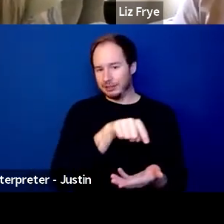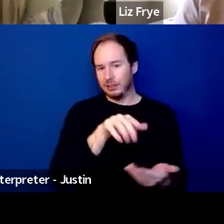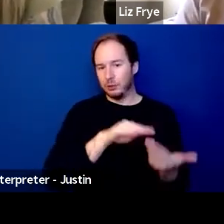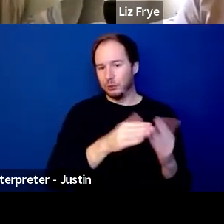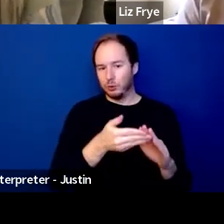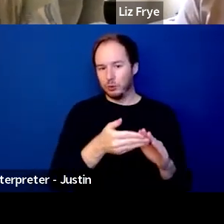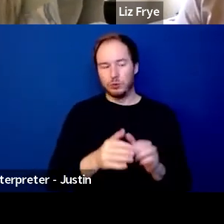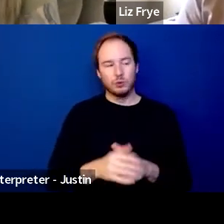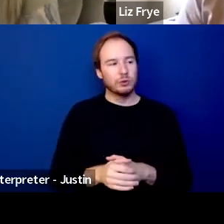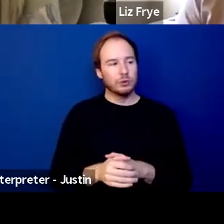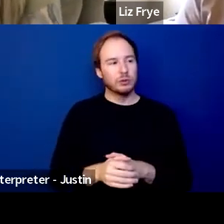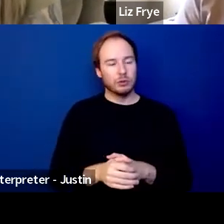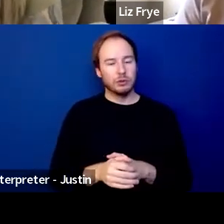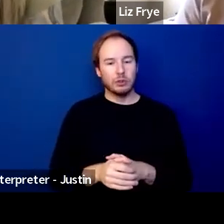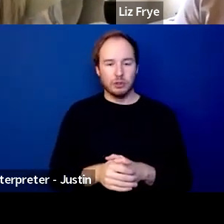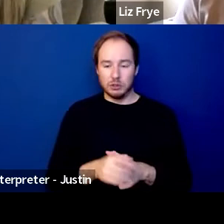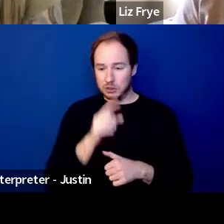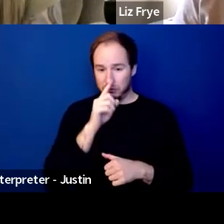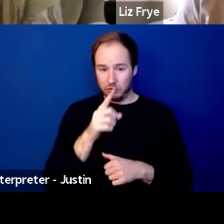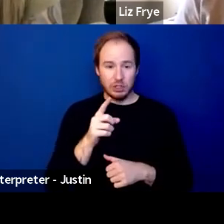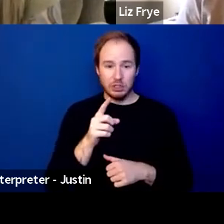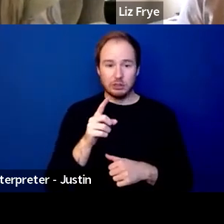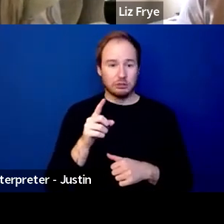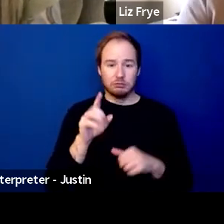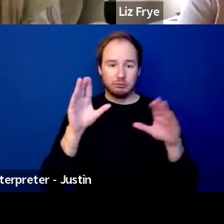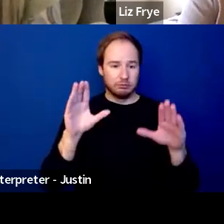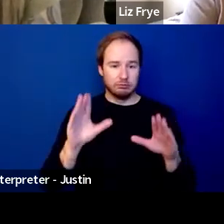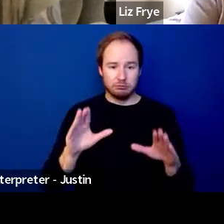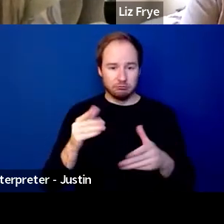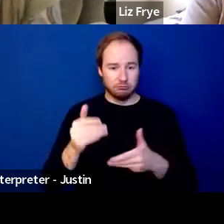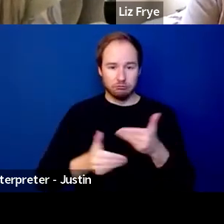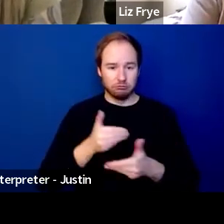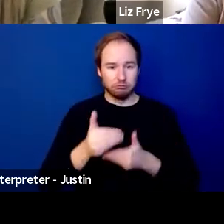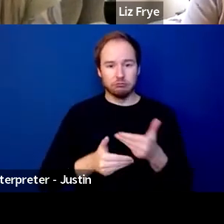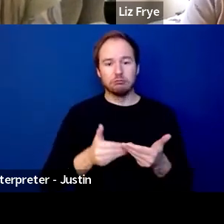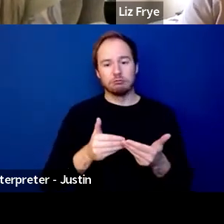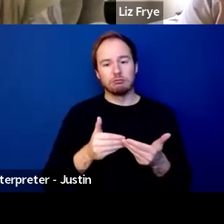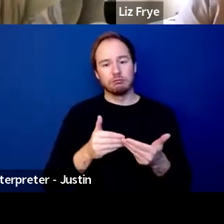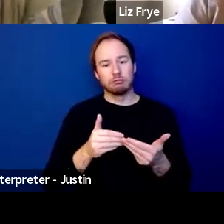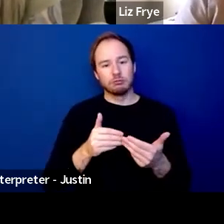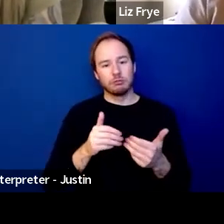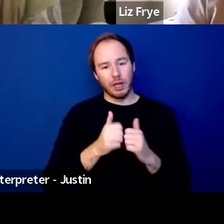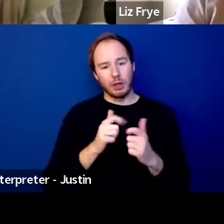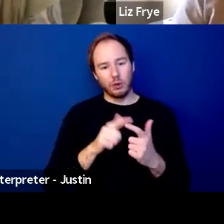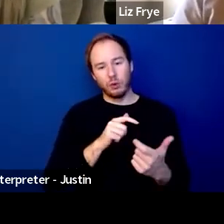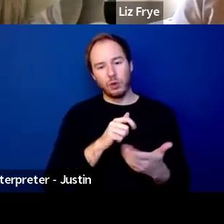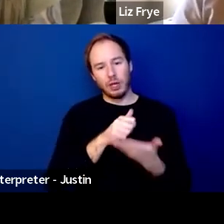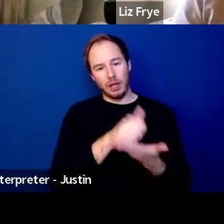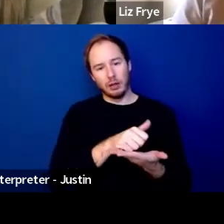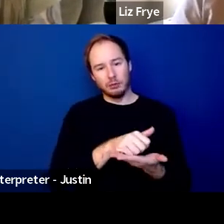So it's just been a really amazing process and way to help meet people where they are.